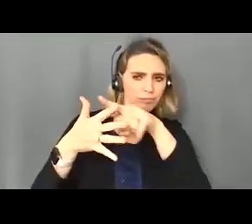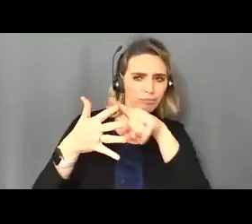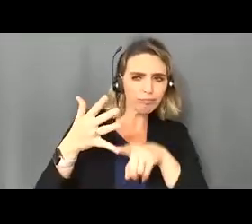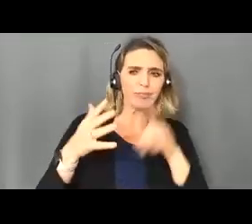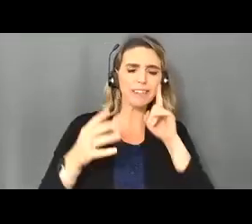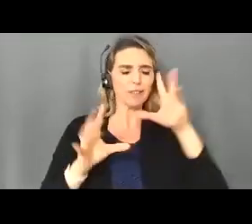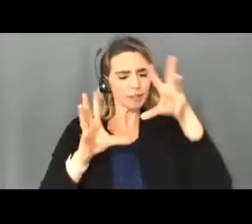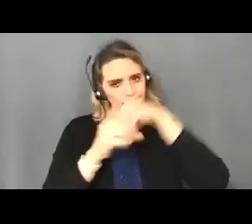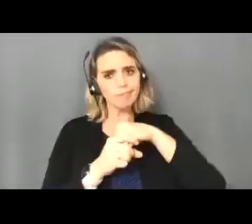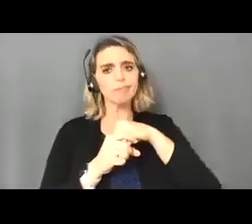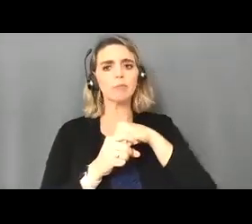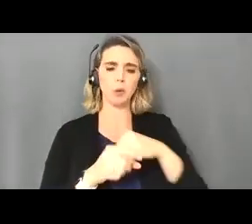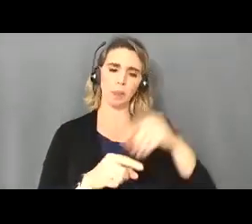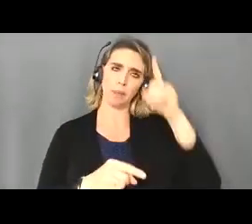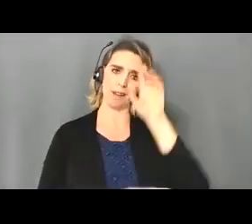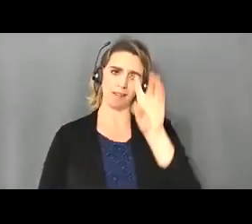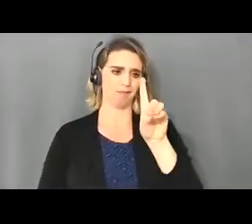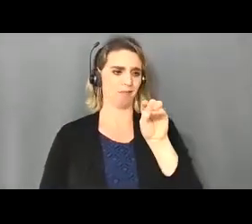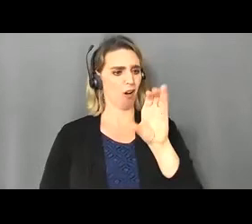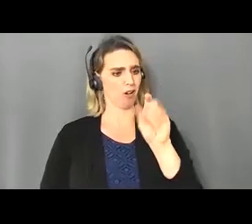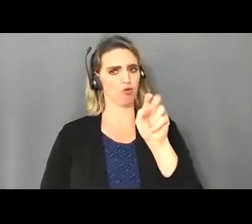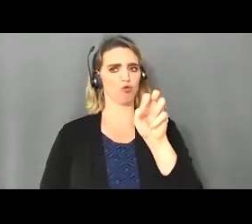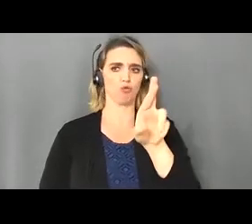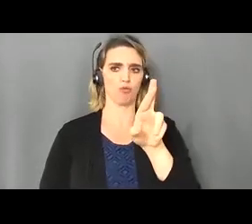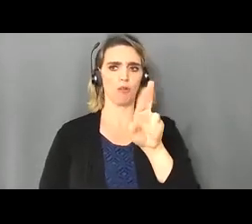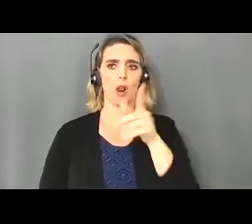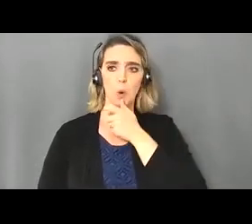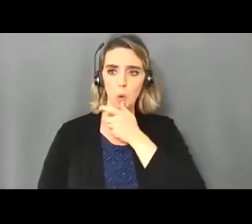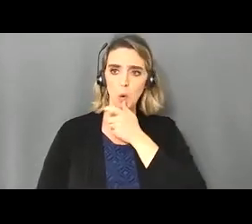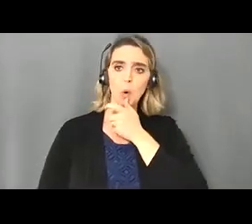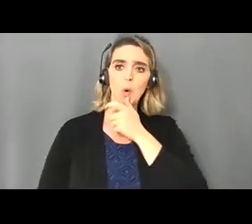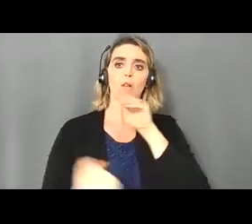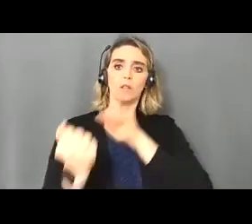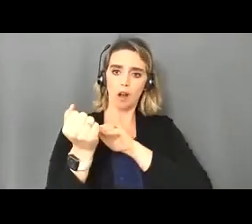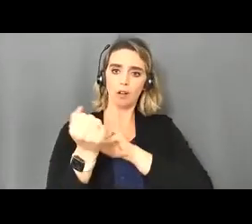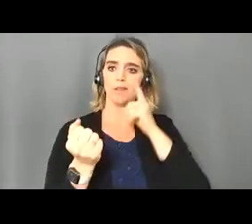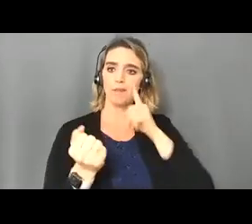when you're thinking about the appropriate set of providers for your particular situation.